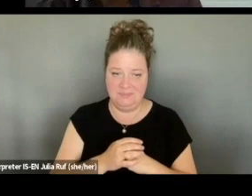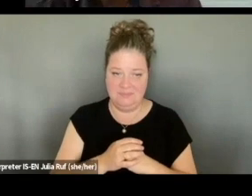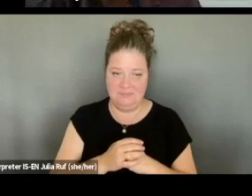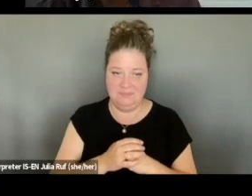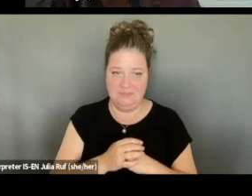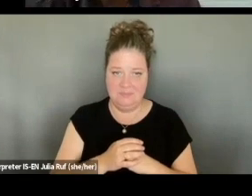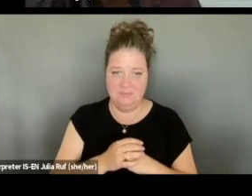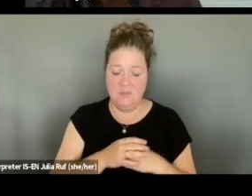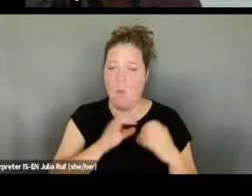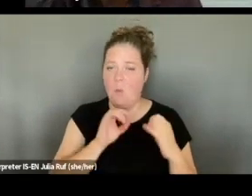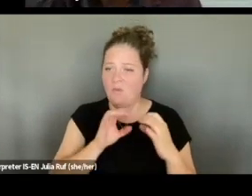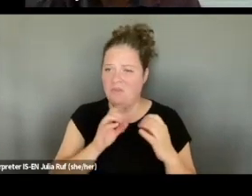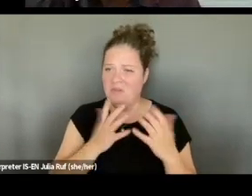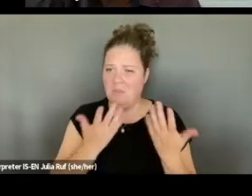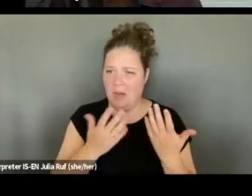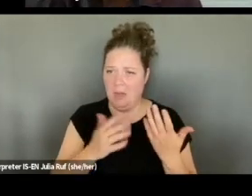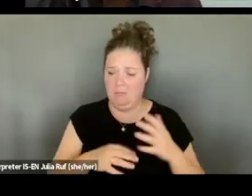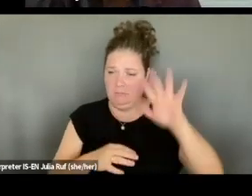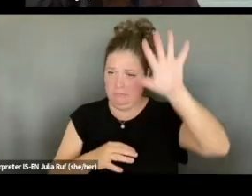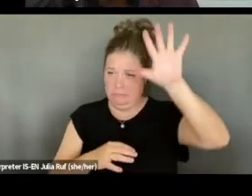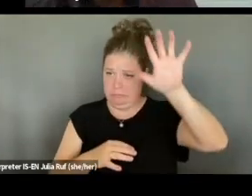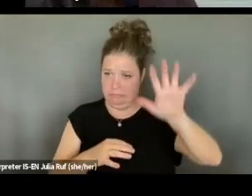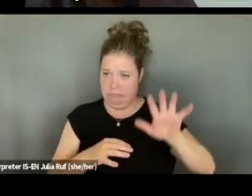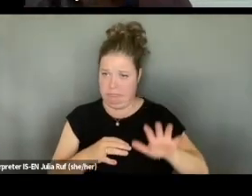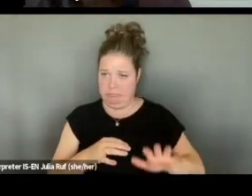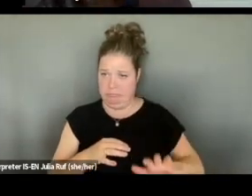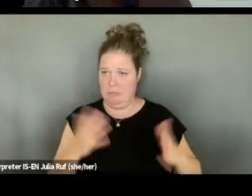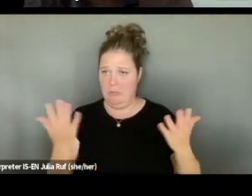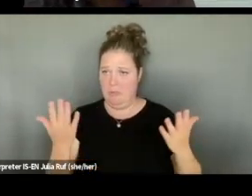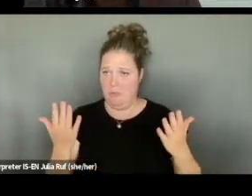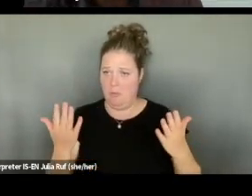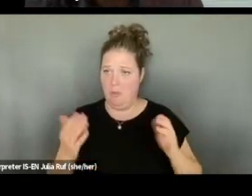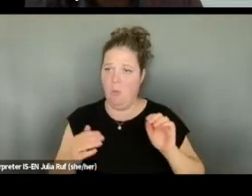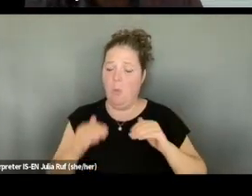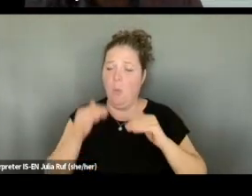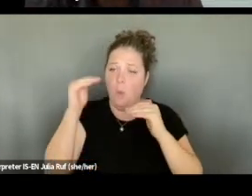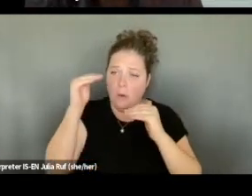what should be part of the feedback, what users